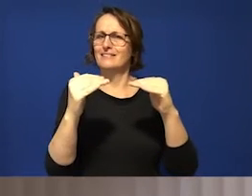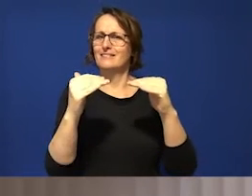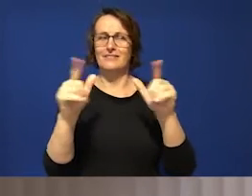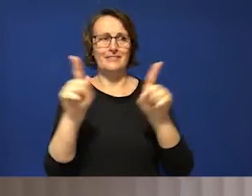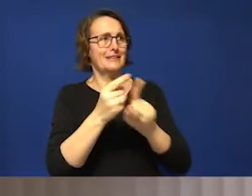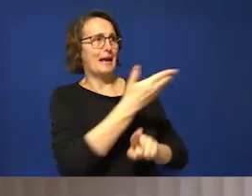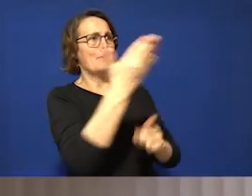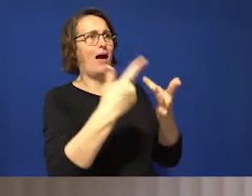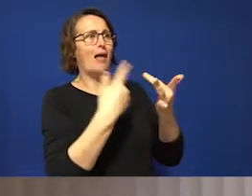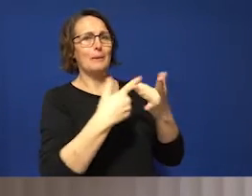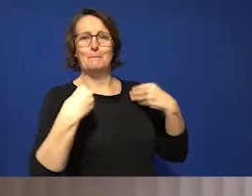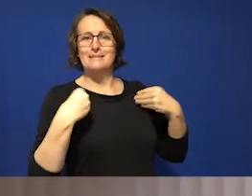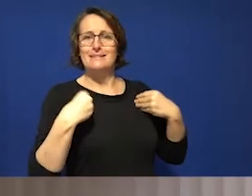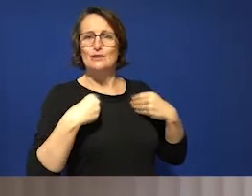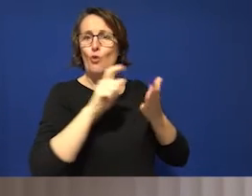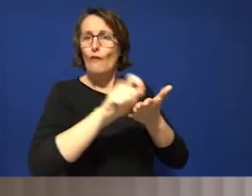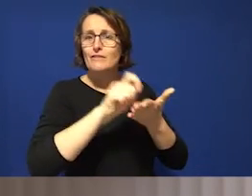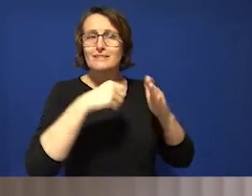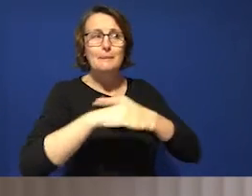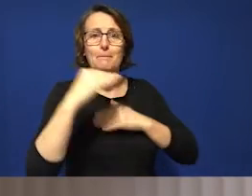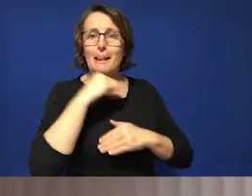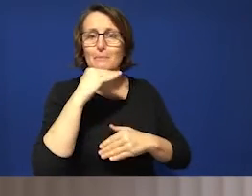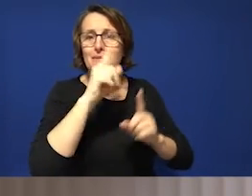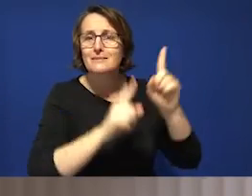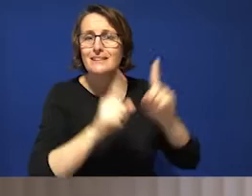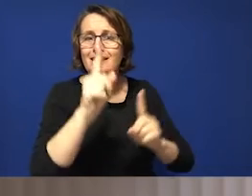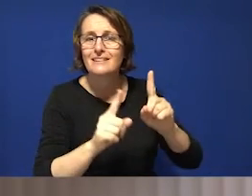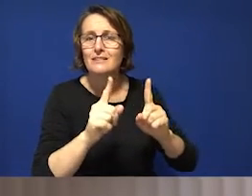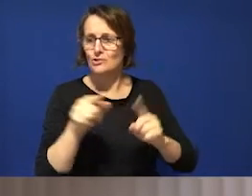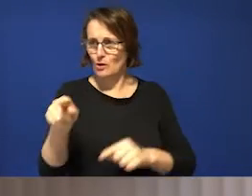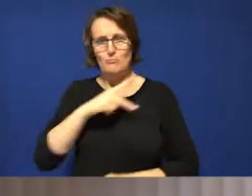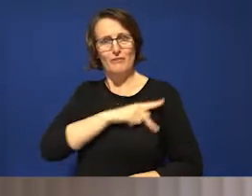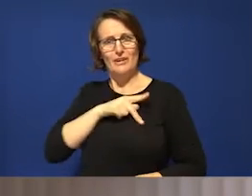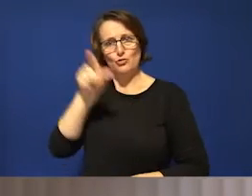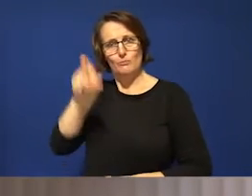in a normal office environment, in the Melbourne CBD for a professional to work in